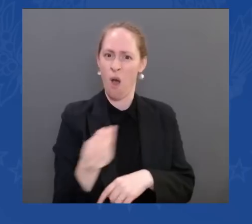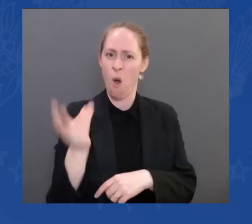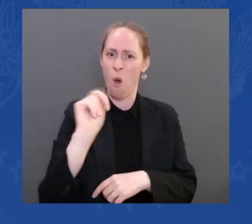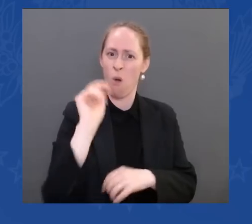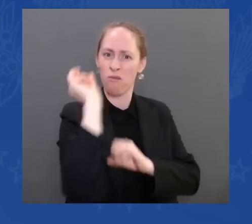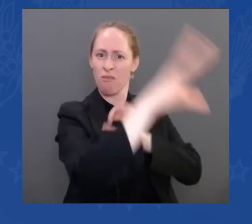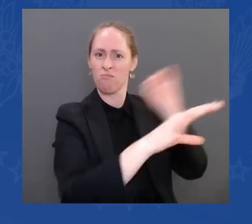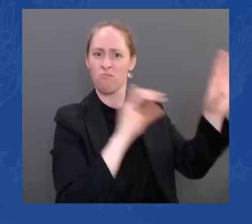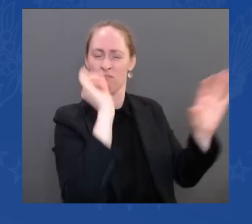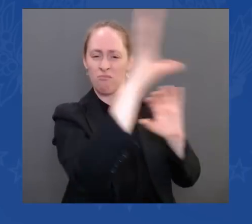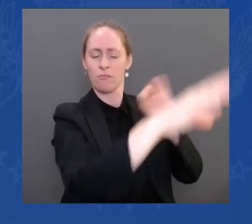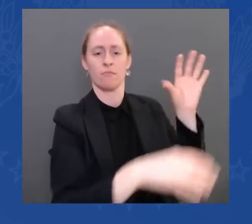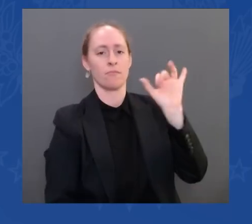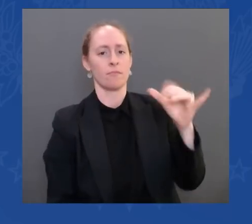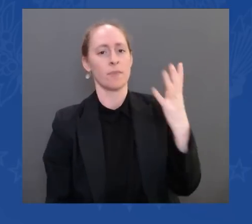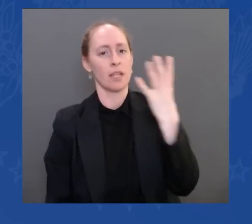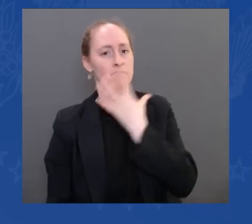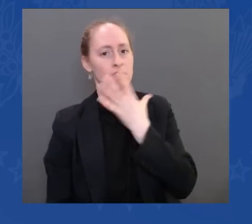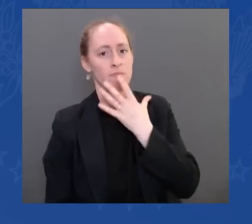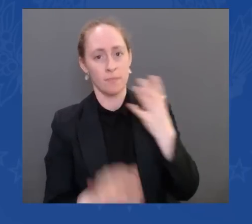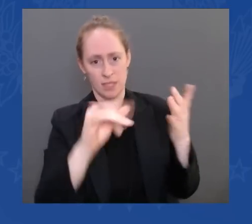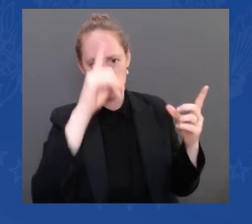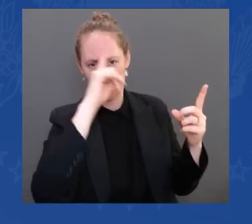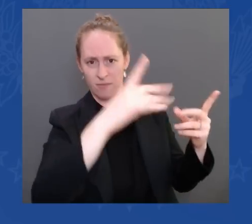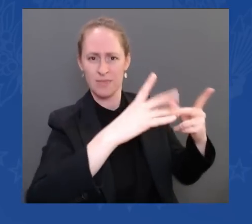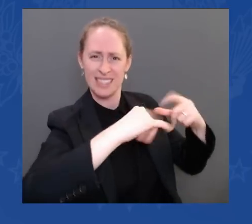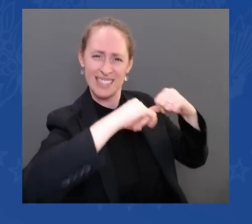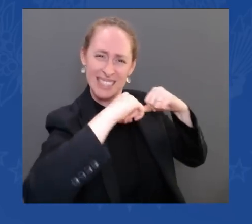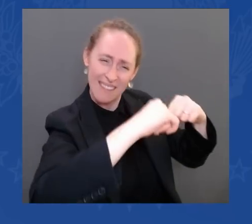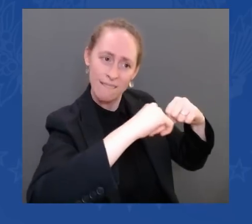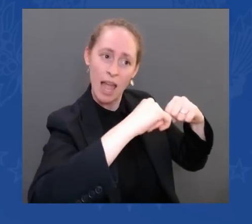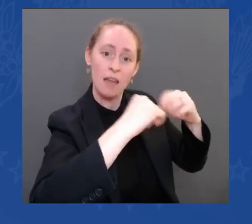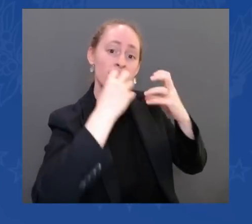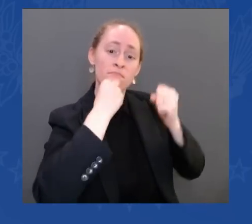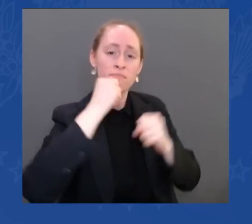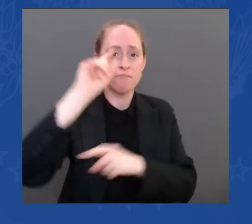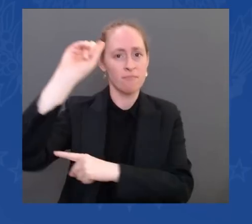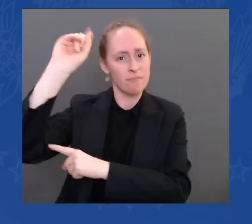Because if you don't stand up to dictators, history has shown us they keep coming.